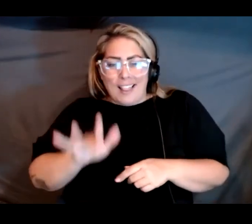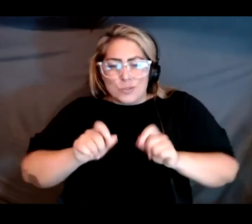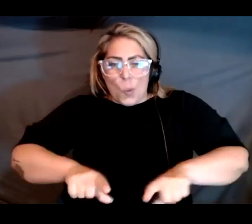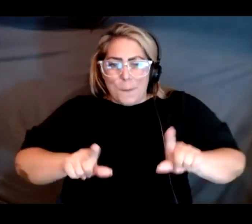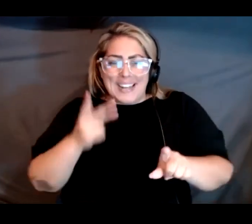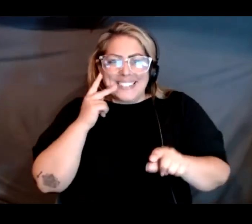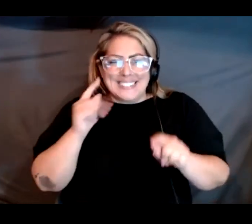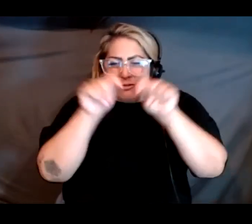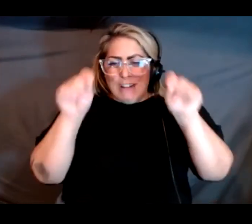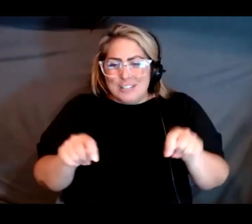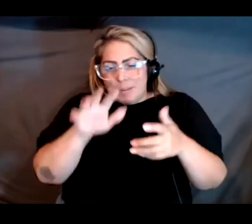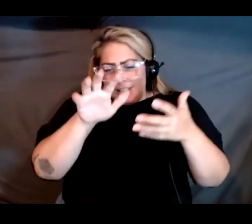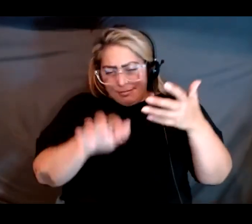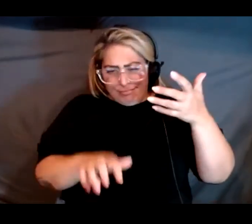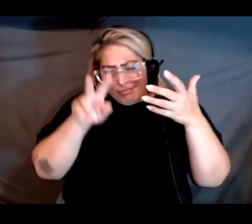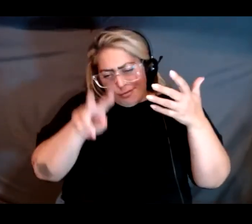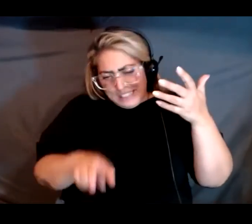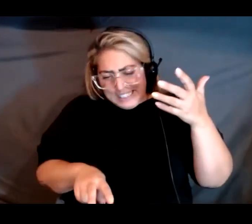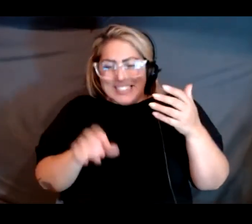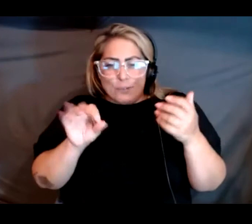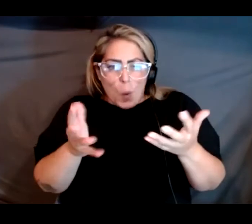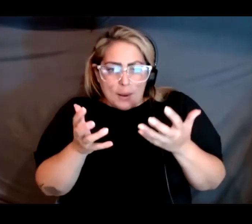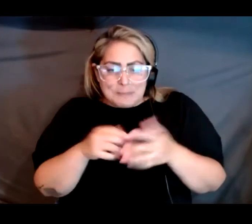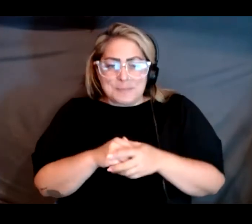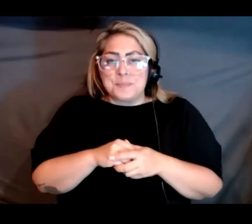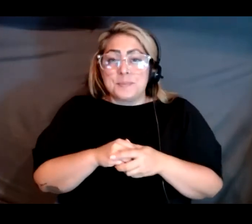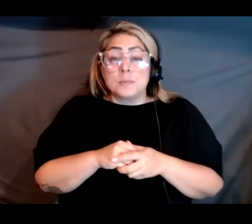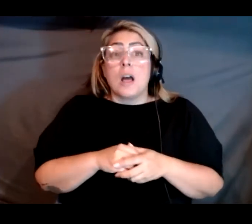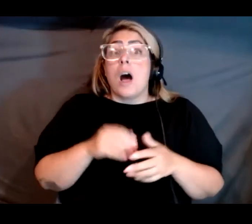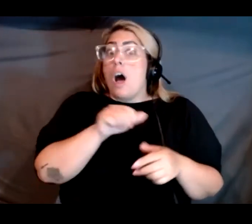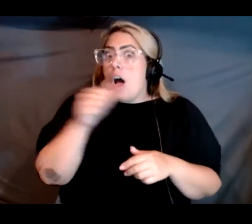Other notes, please stay muted unless you are speaking